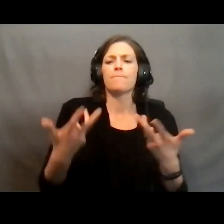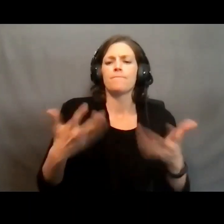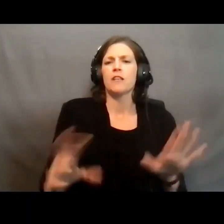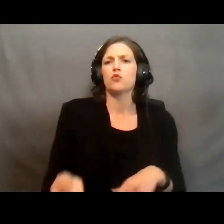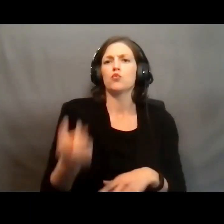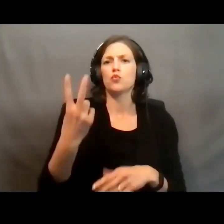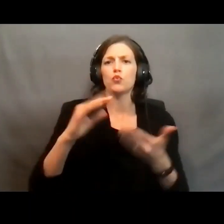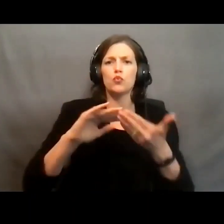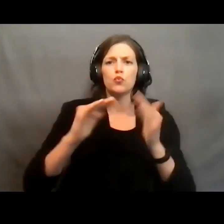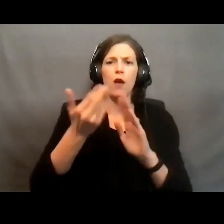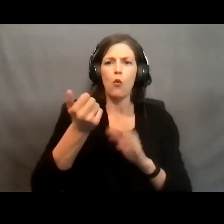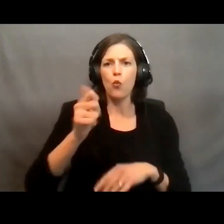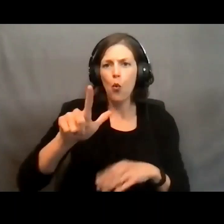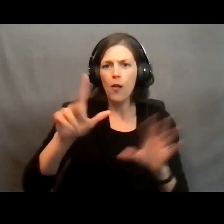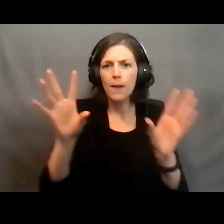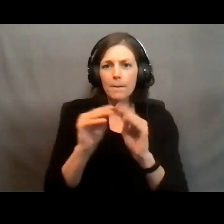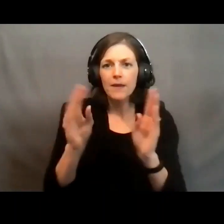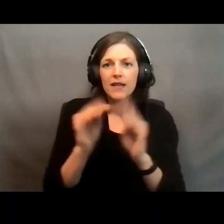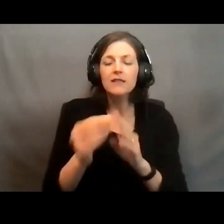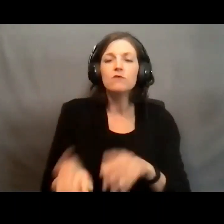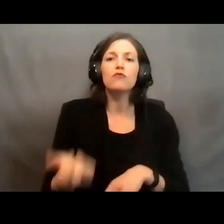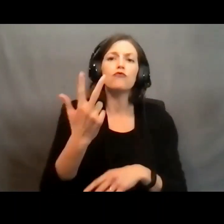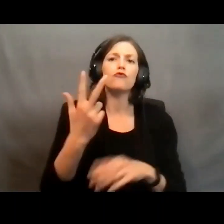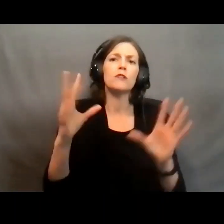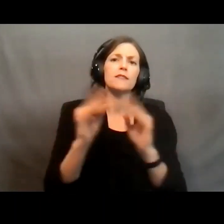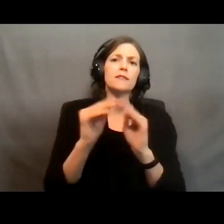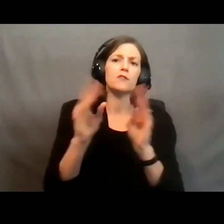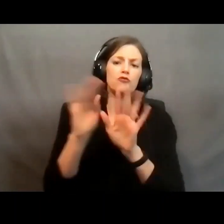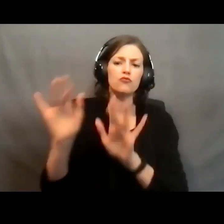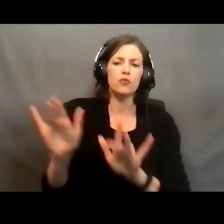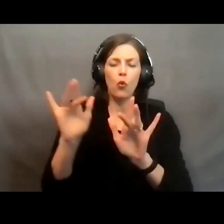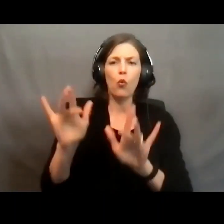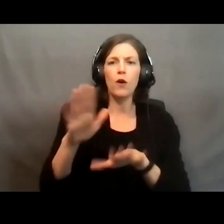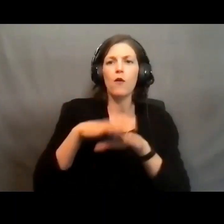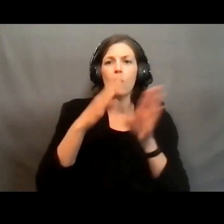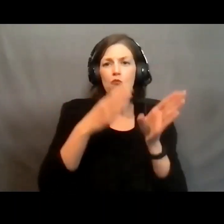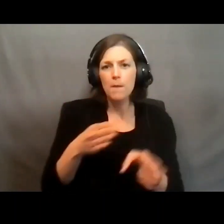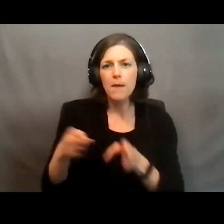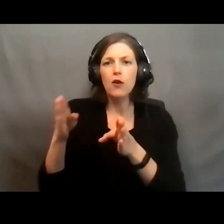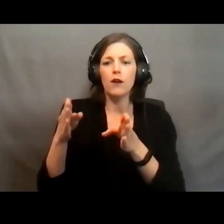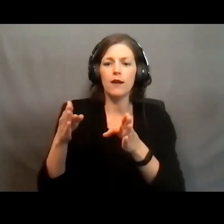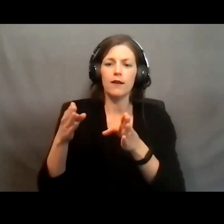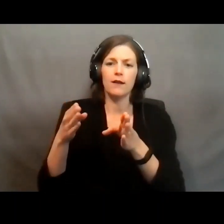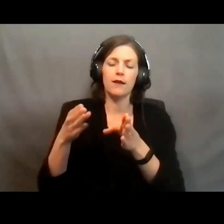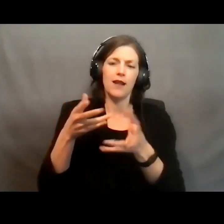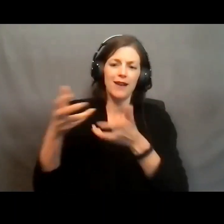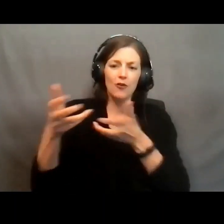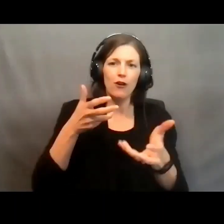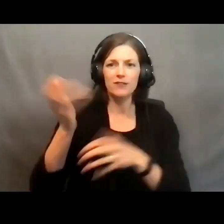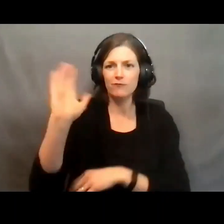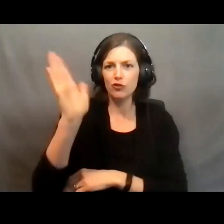13:43:41 and other meetings on preparing and interactive presentations. We want